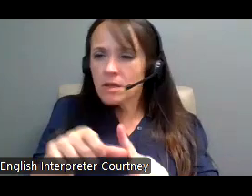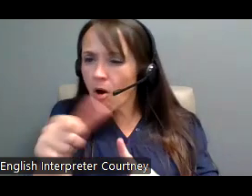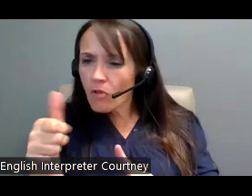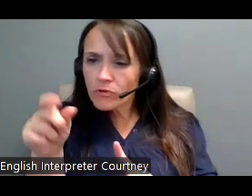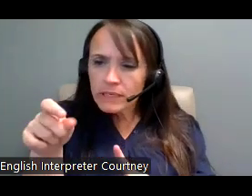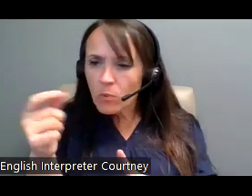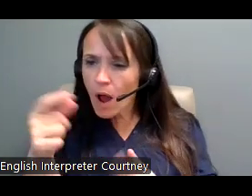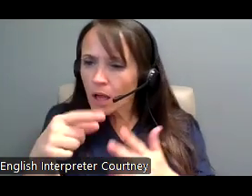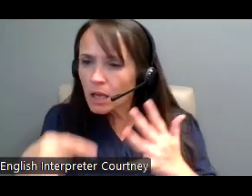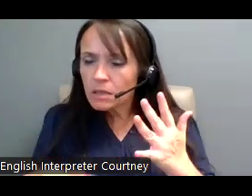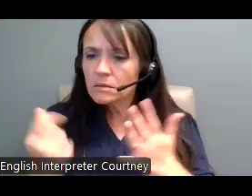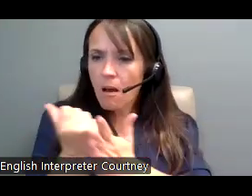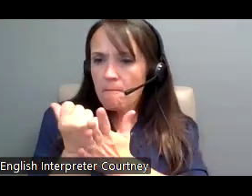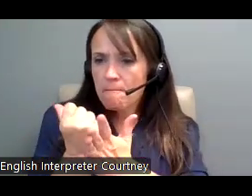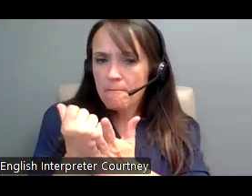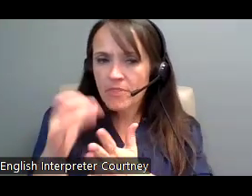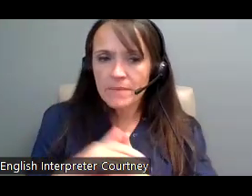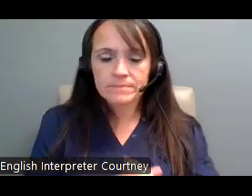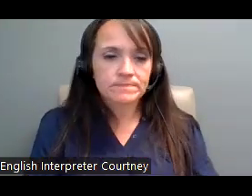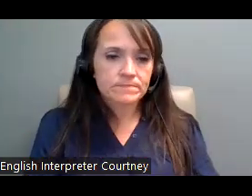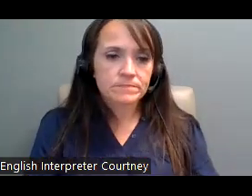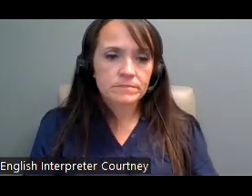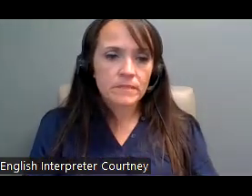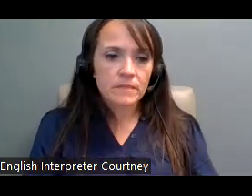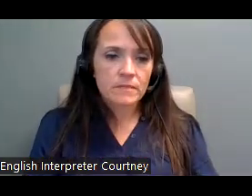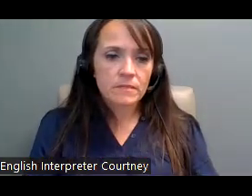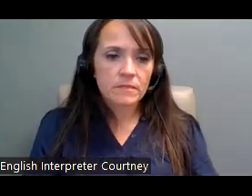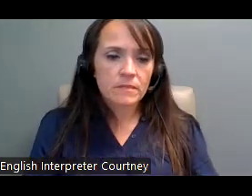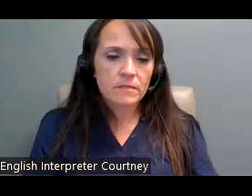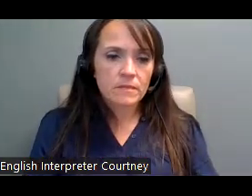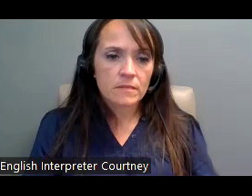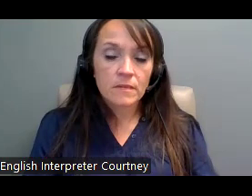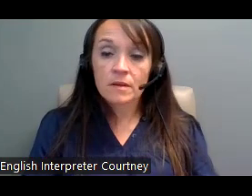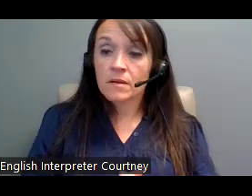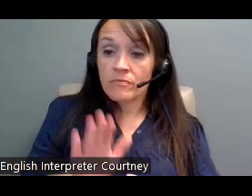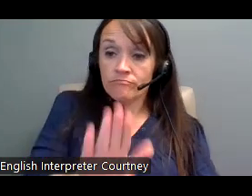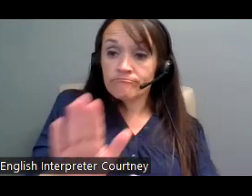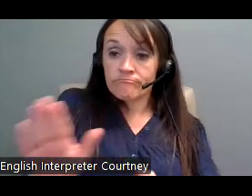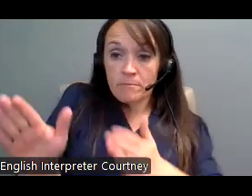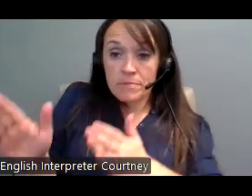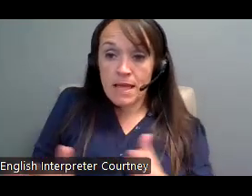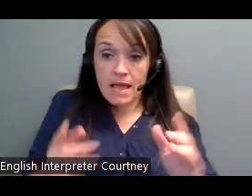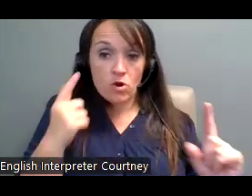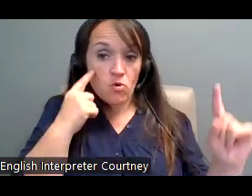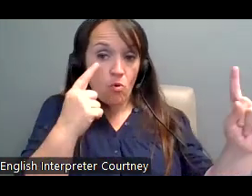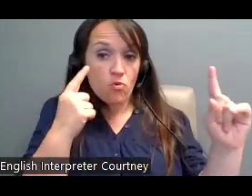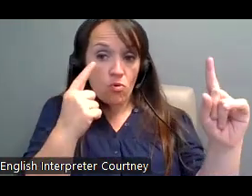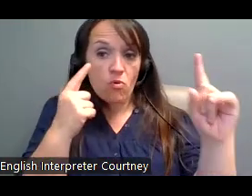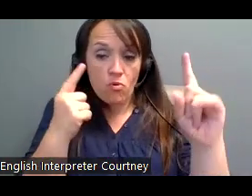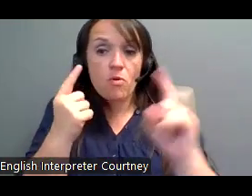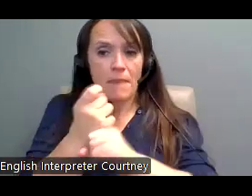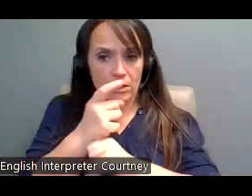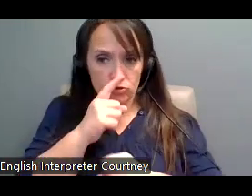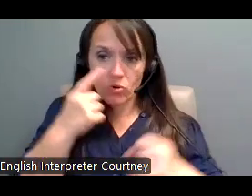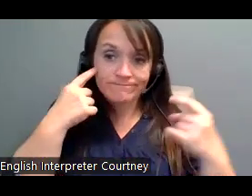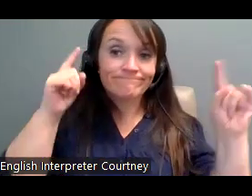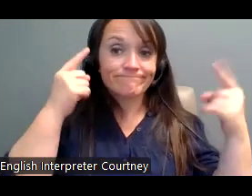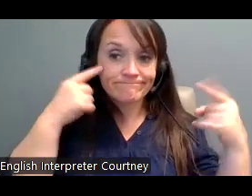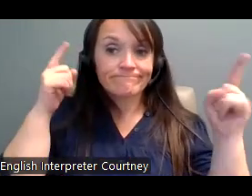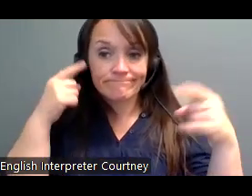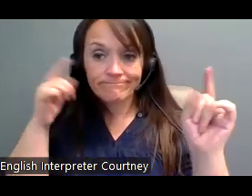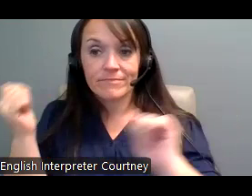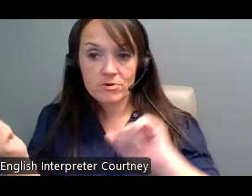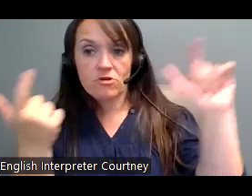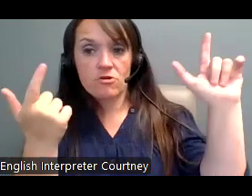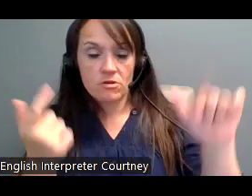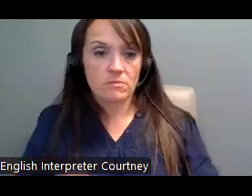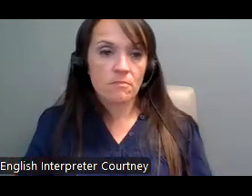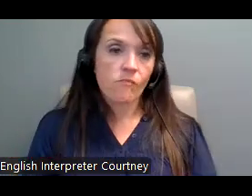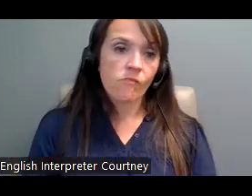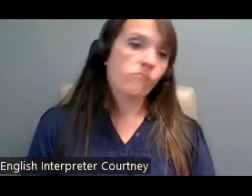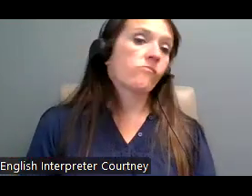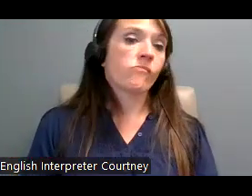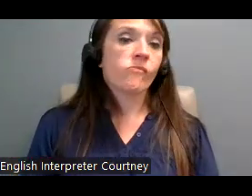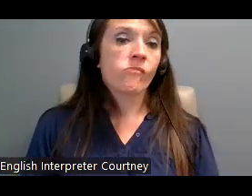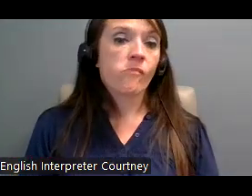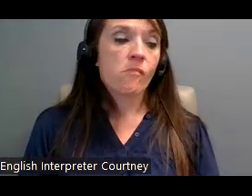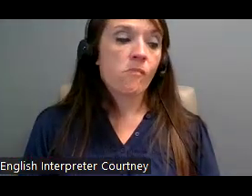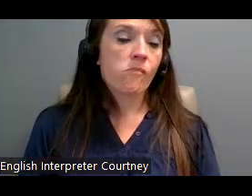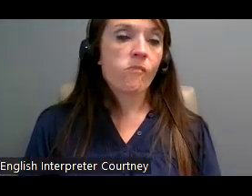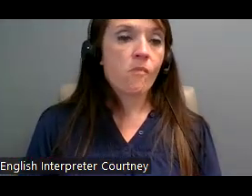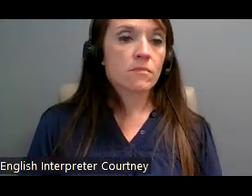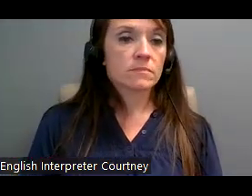sure that each service in the plan is being met. Care planning. It refers to the